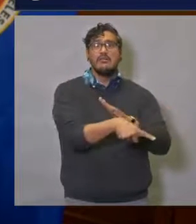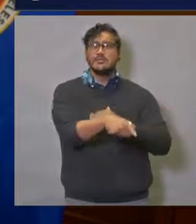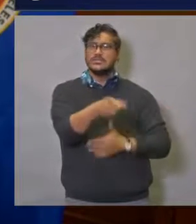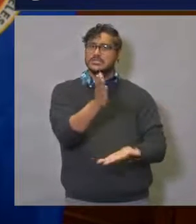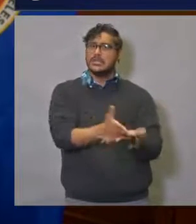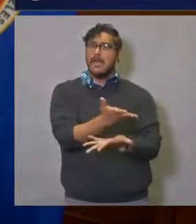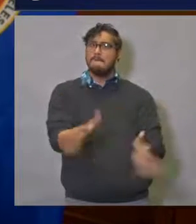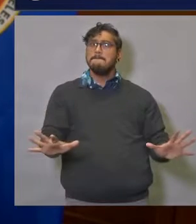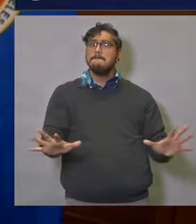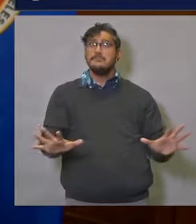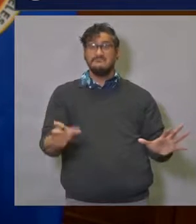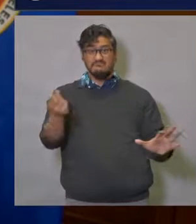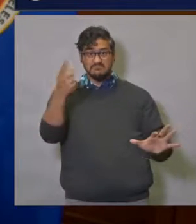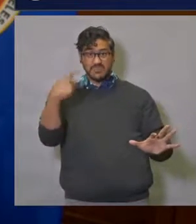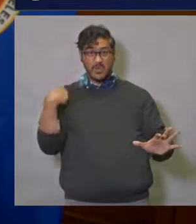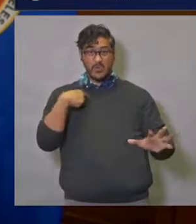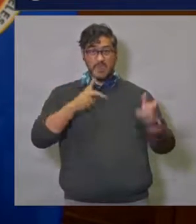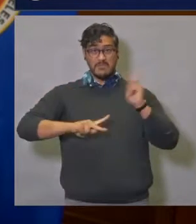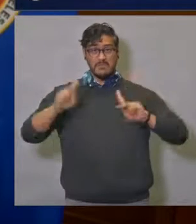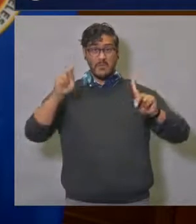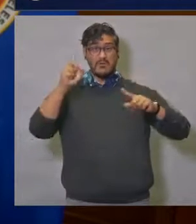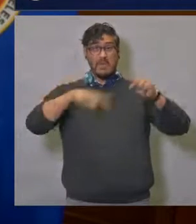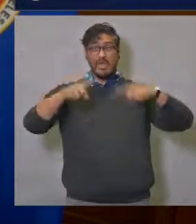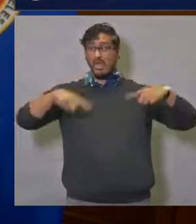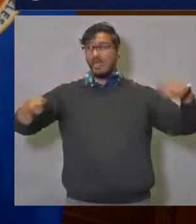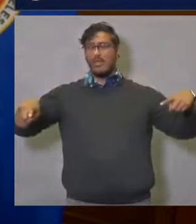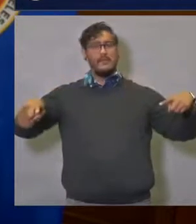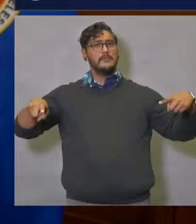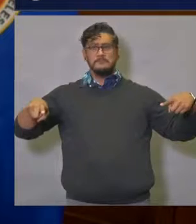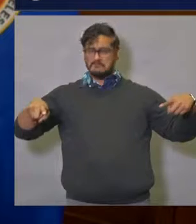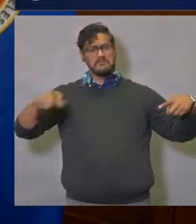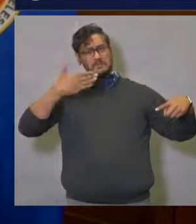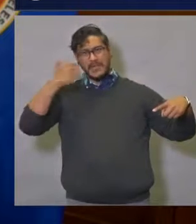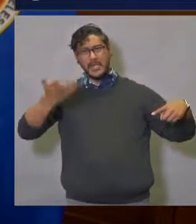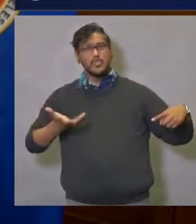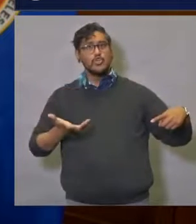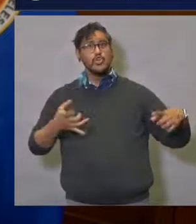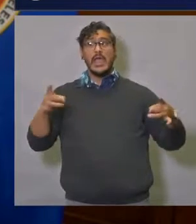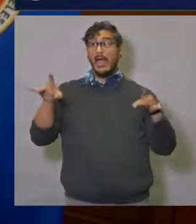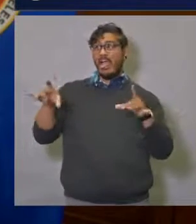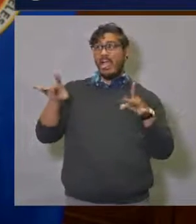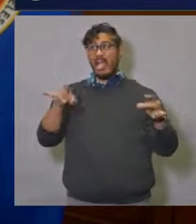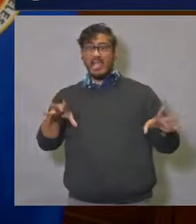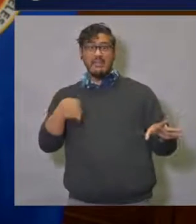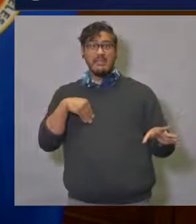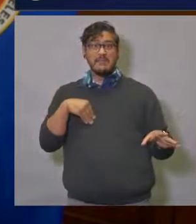MUST STOP HERE WITH THE